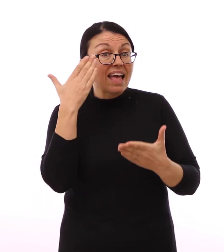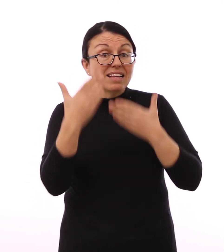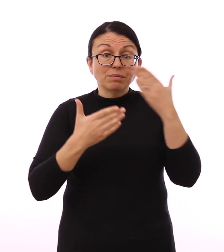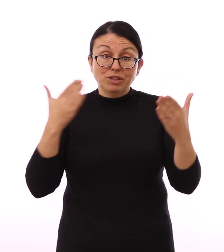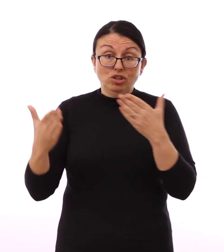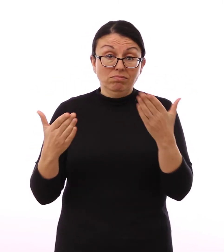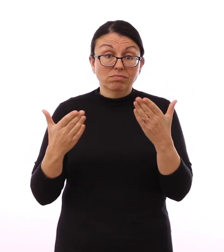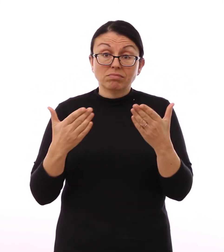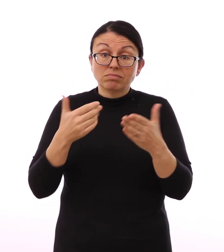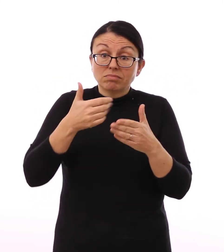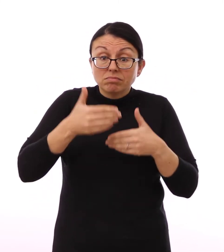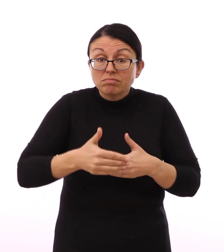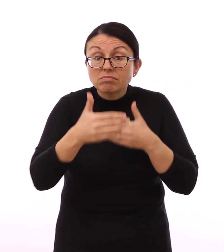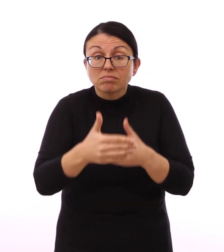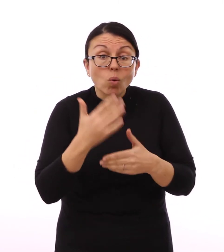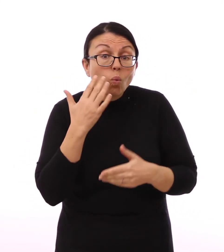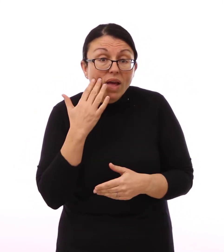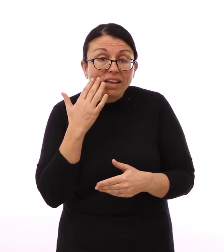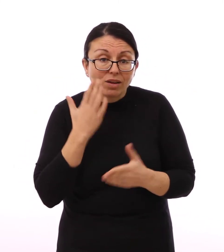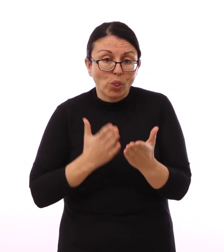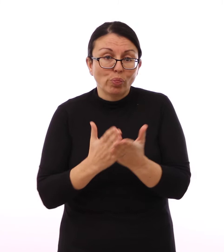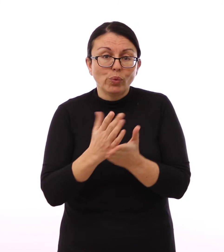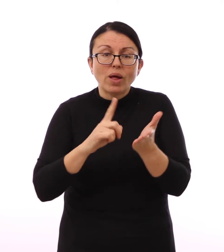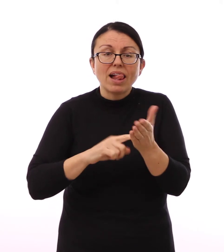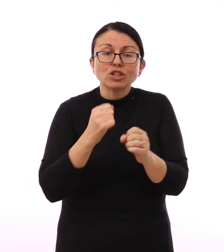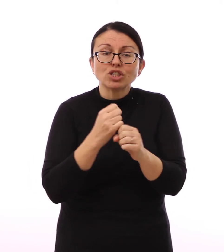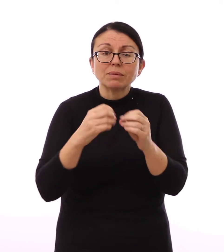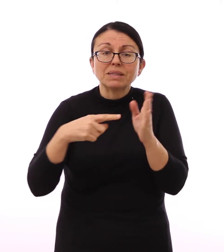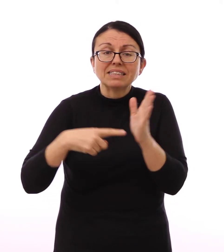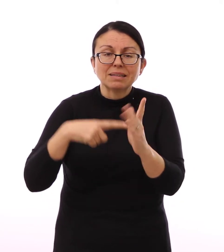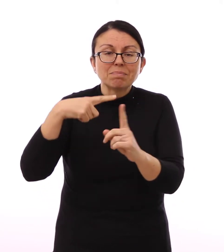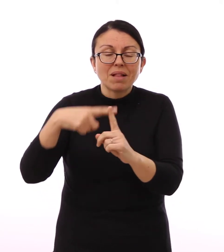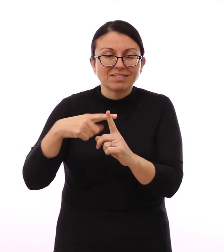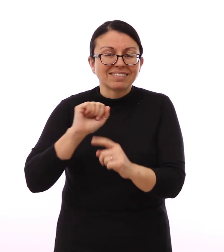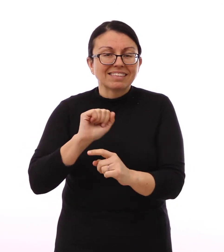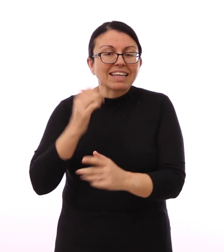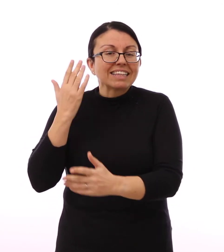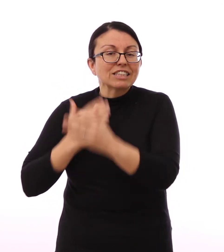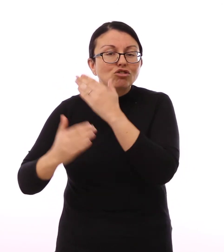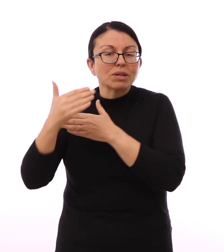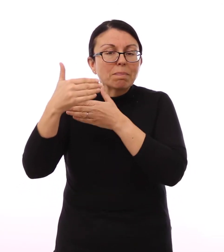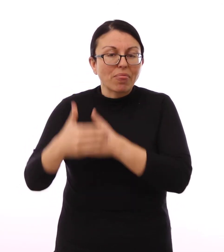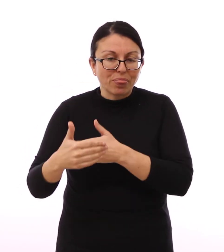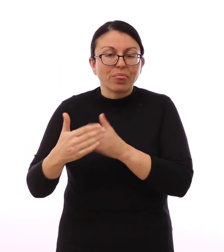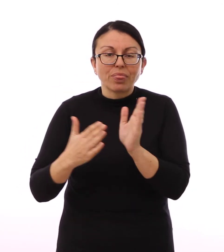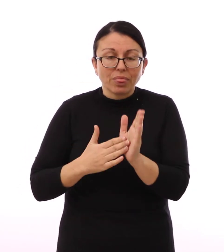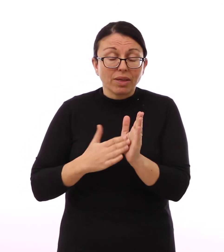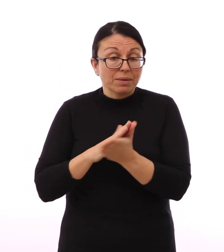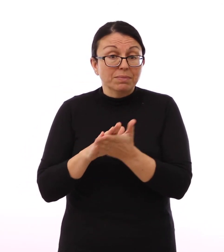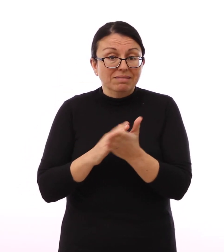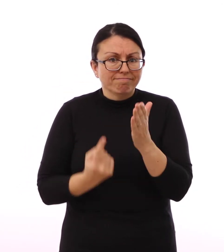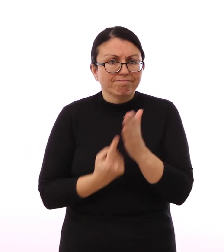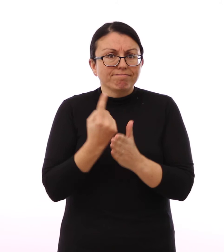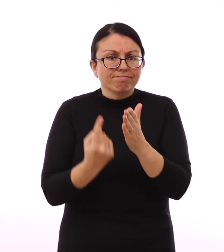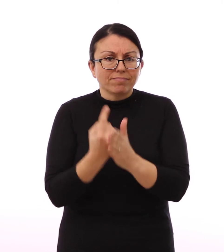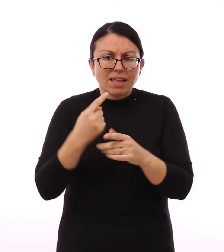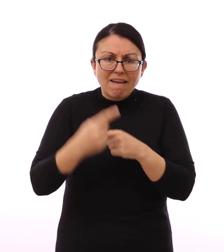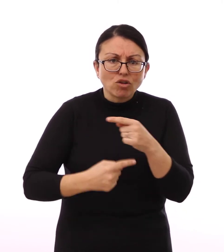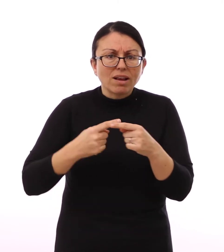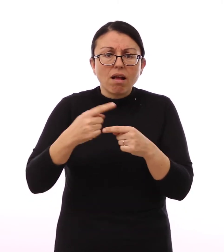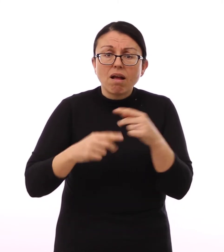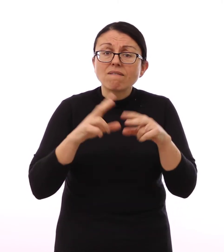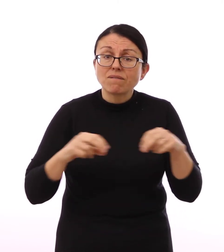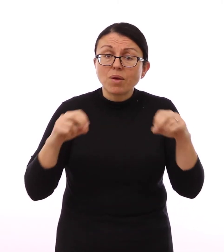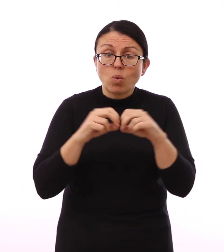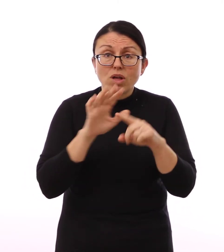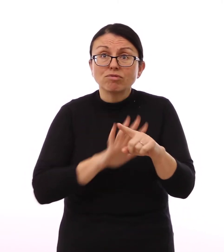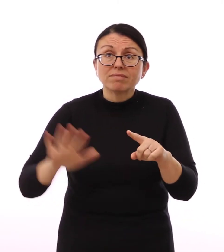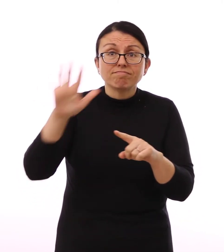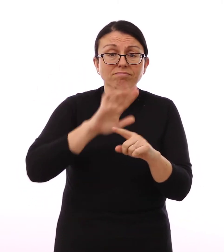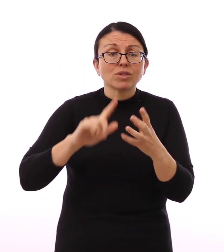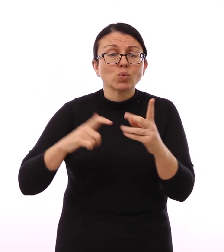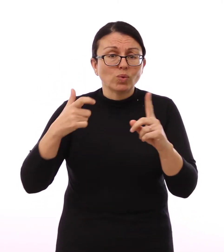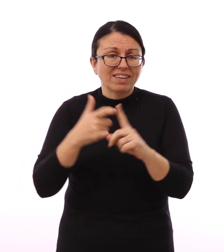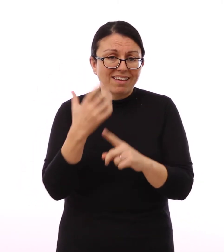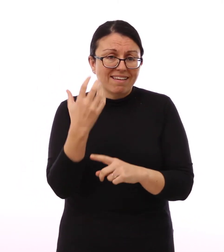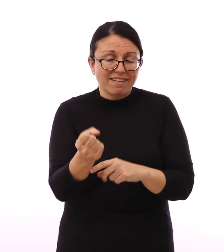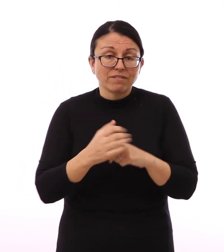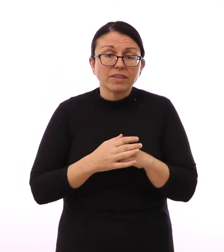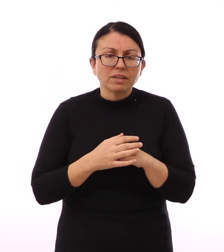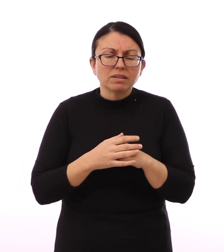This exhibition takes place during LGBT+ history month which happens every February in the UK,